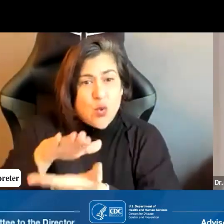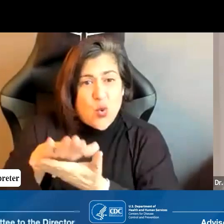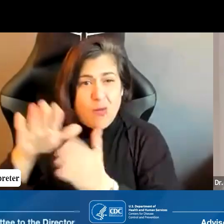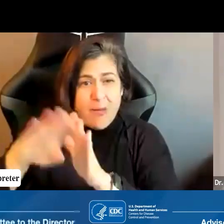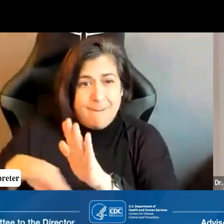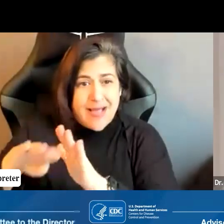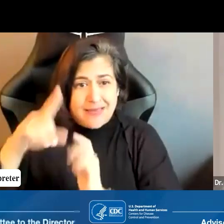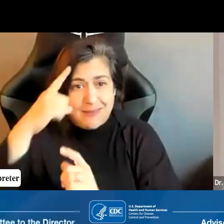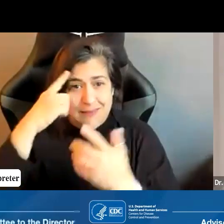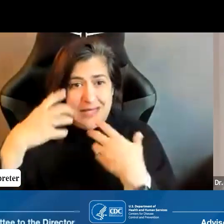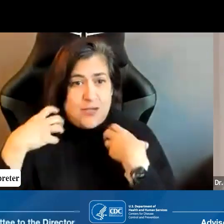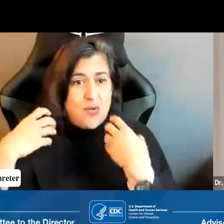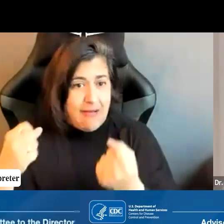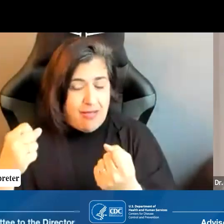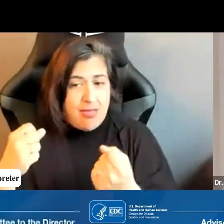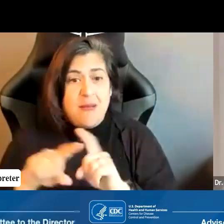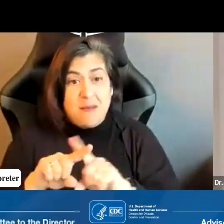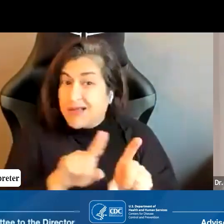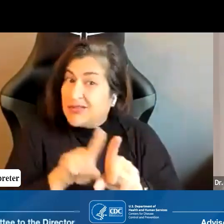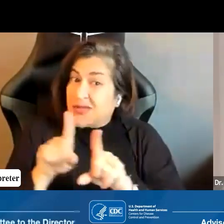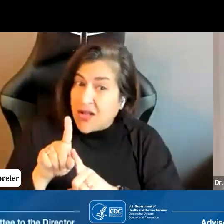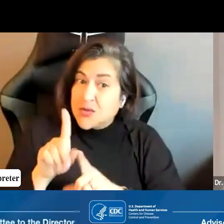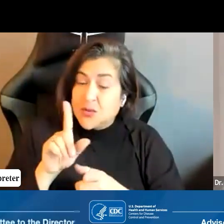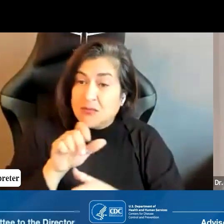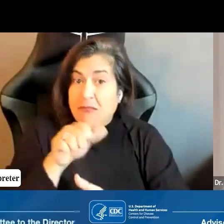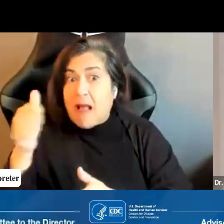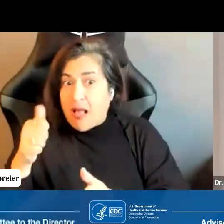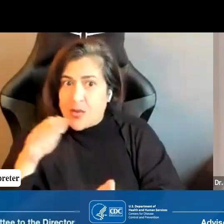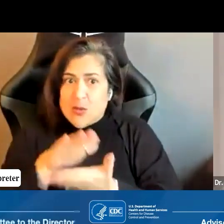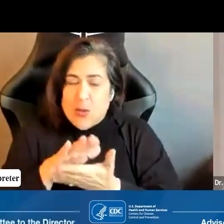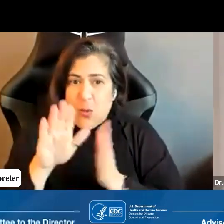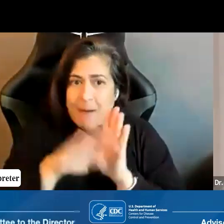of other school-based public health issues that we have good connections with.